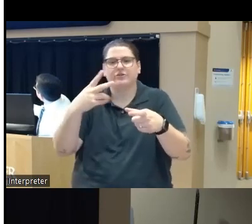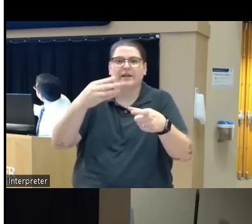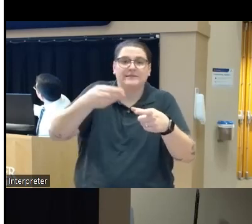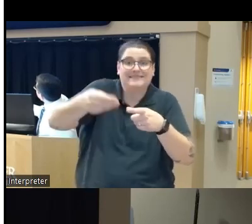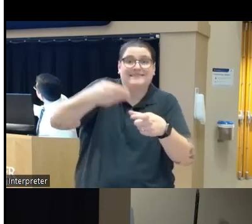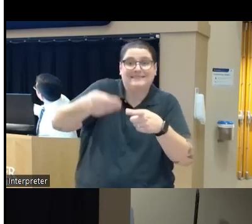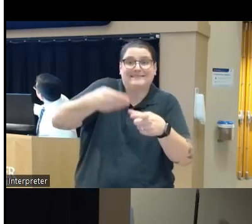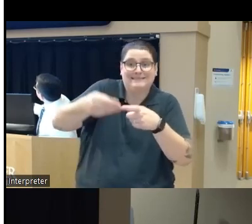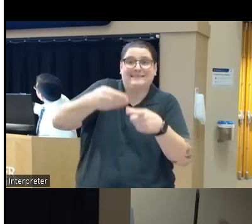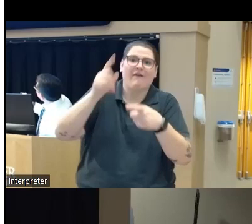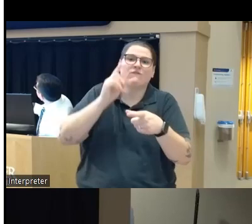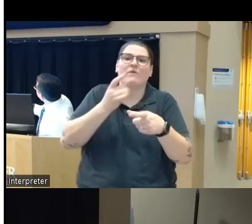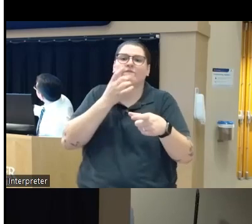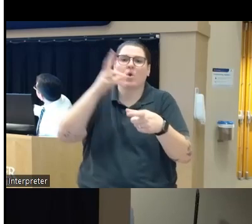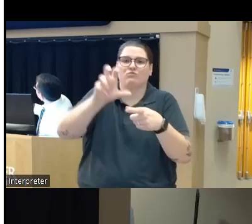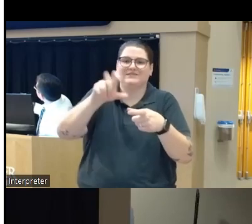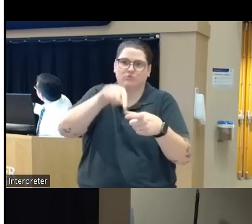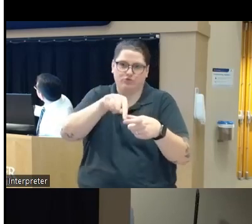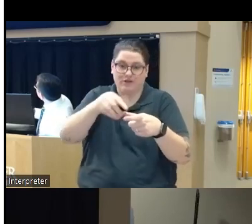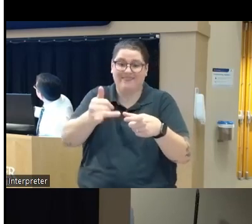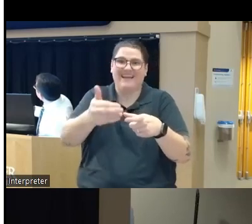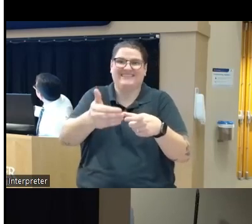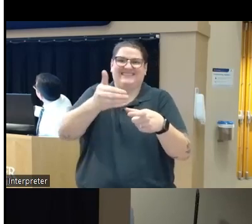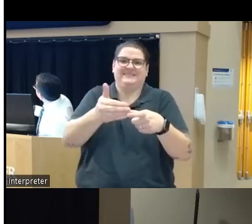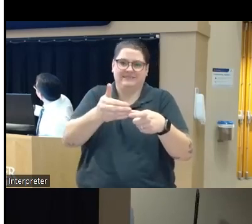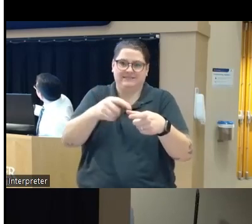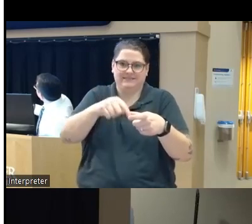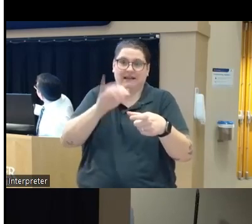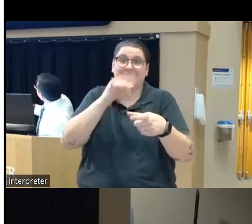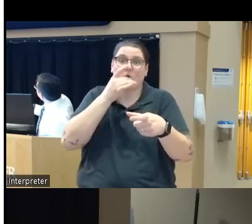needed for this photoreceptor layer which we were talking about earlier that's really important and